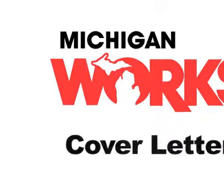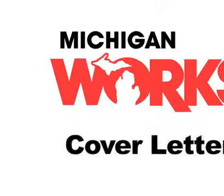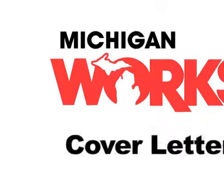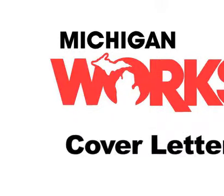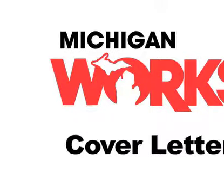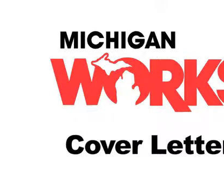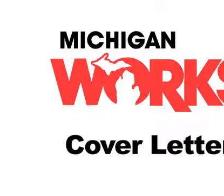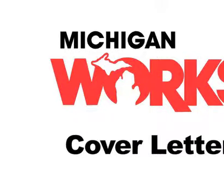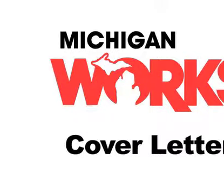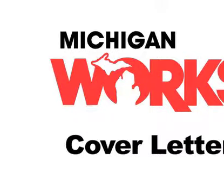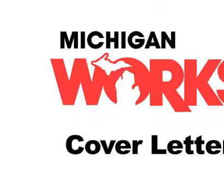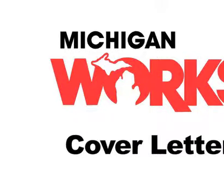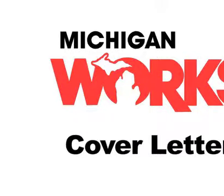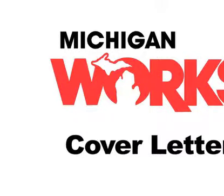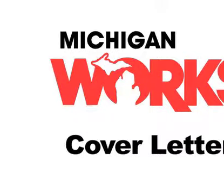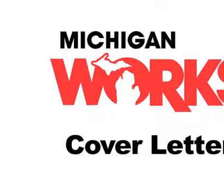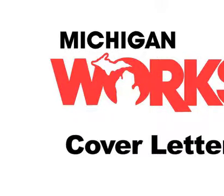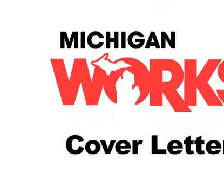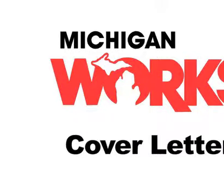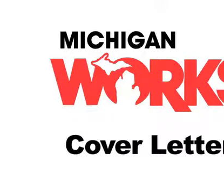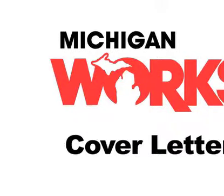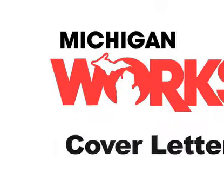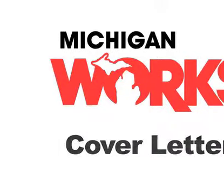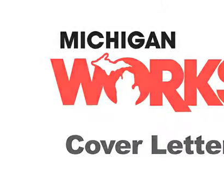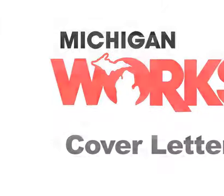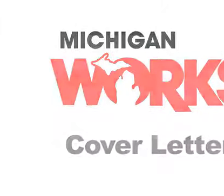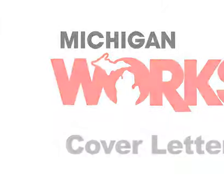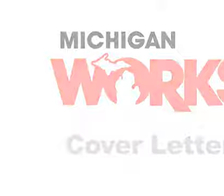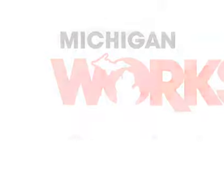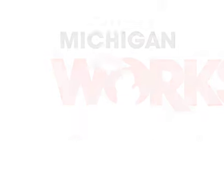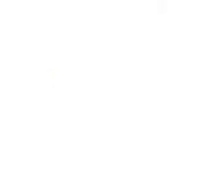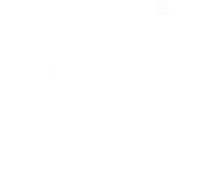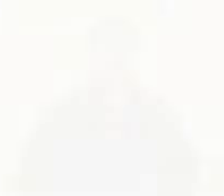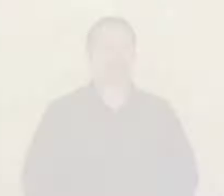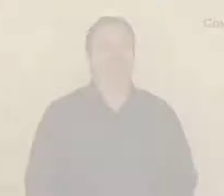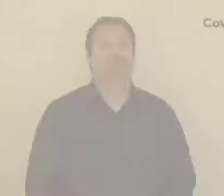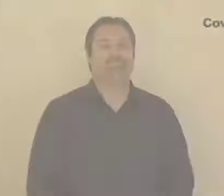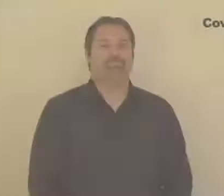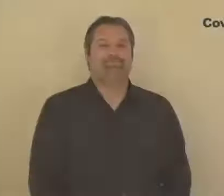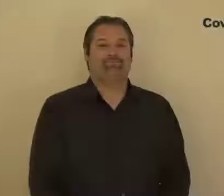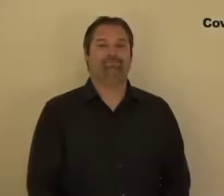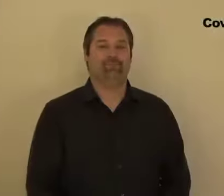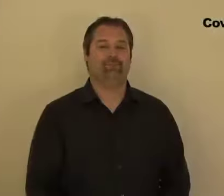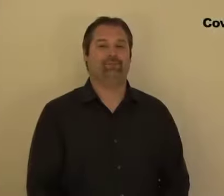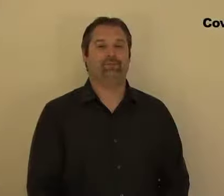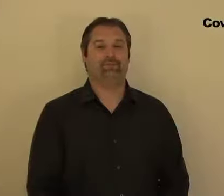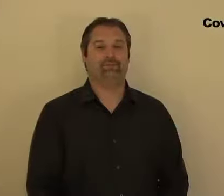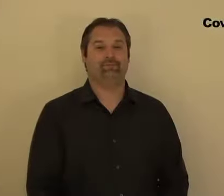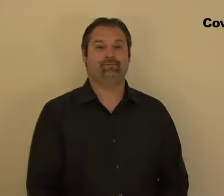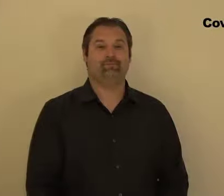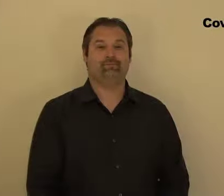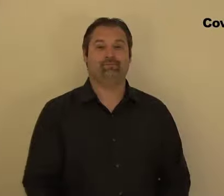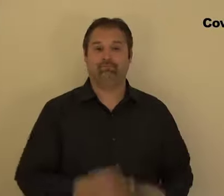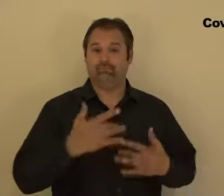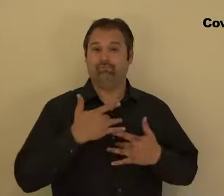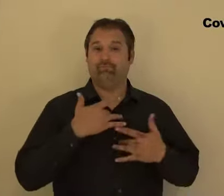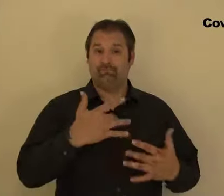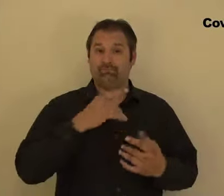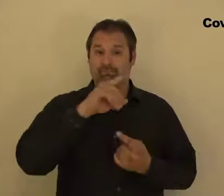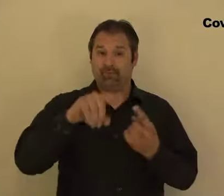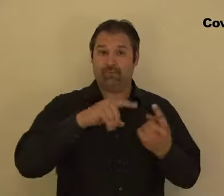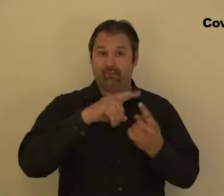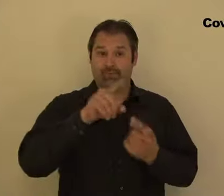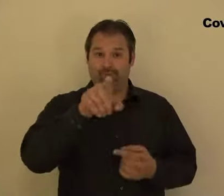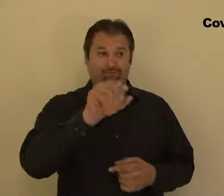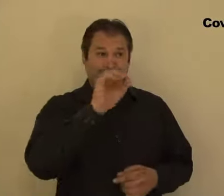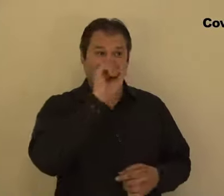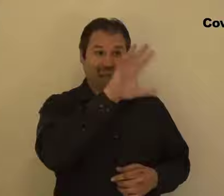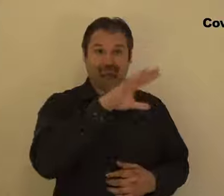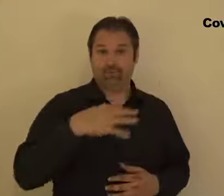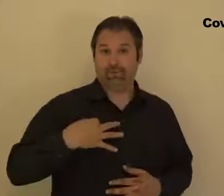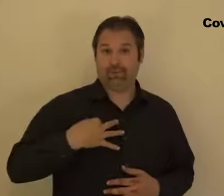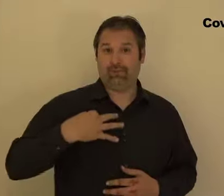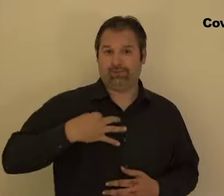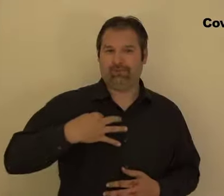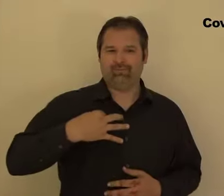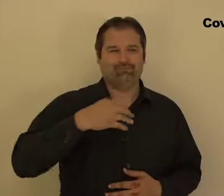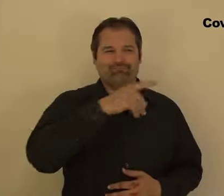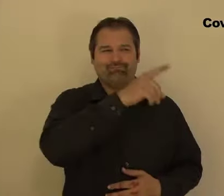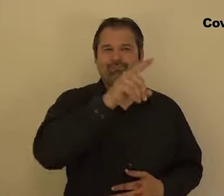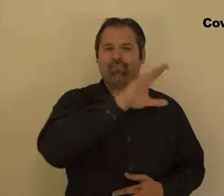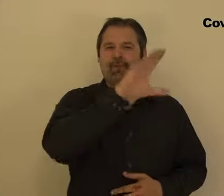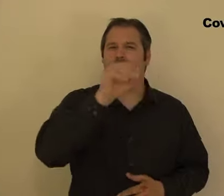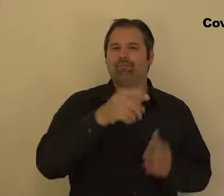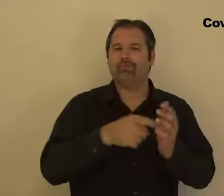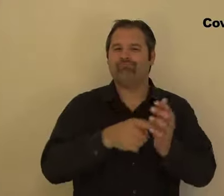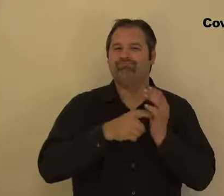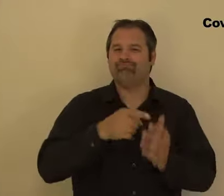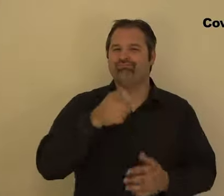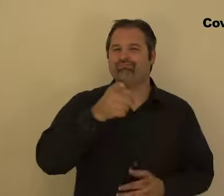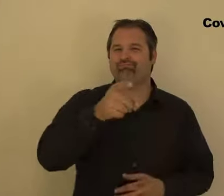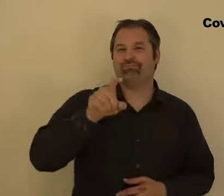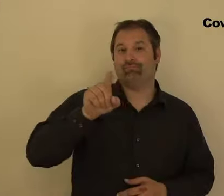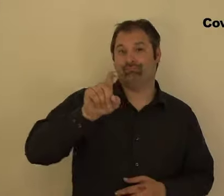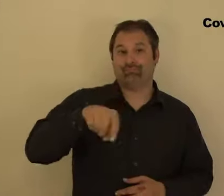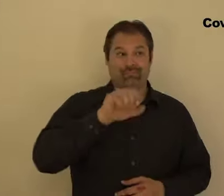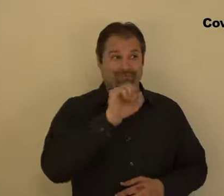Usually when applying for a job you need to include a cover letter with your resume.